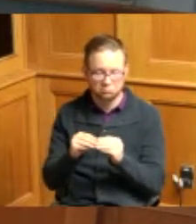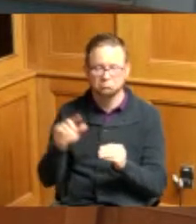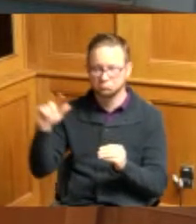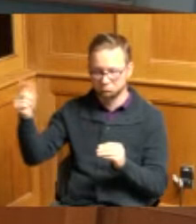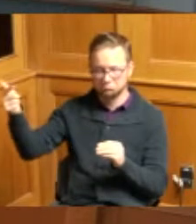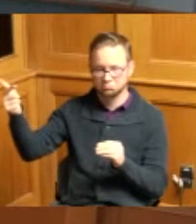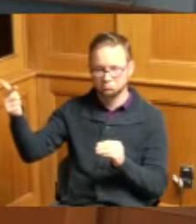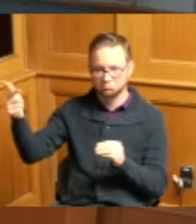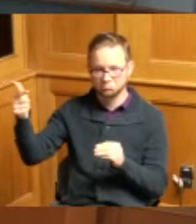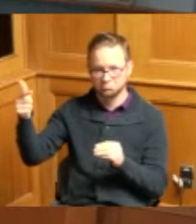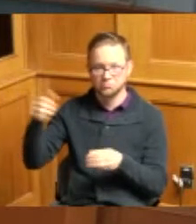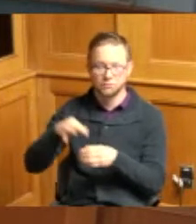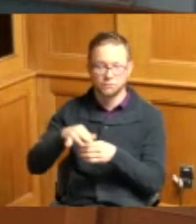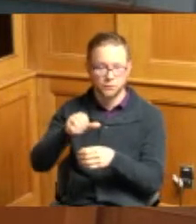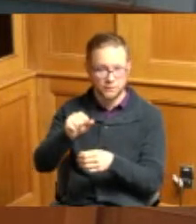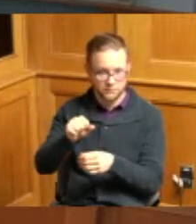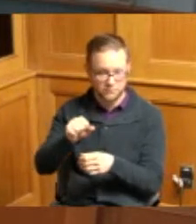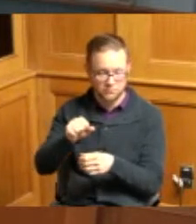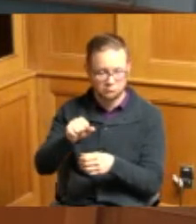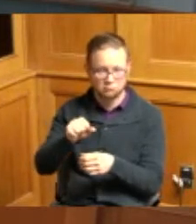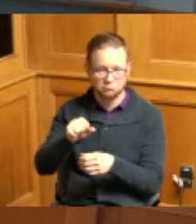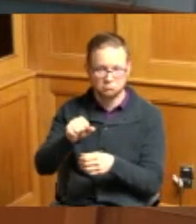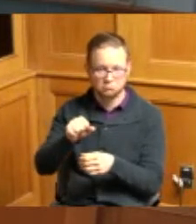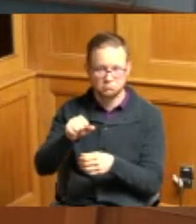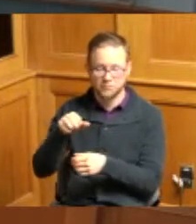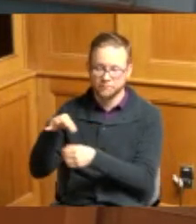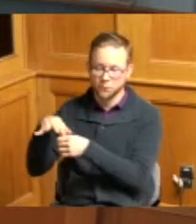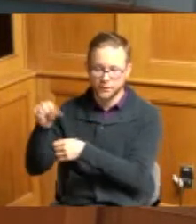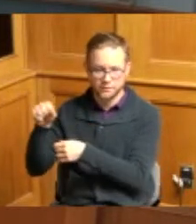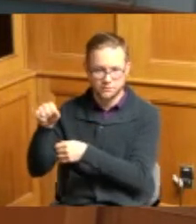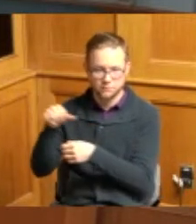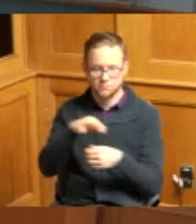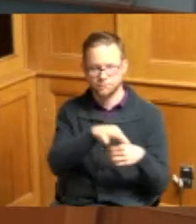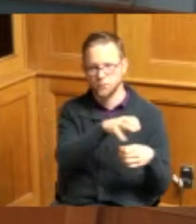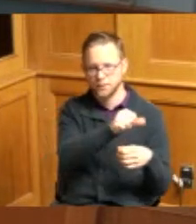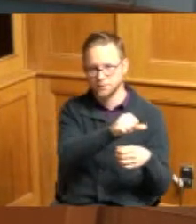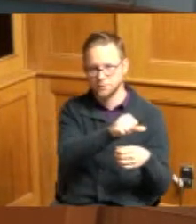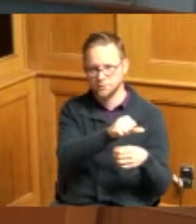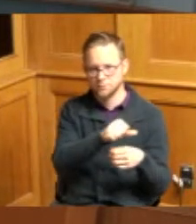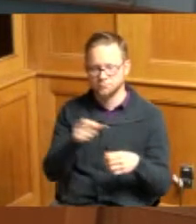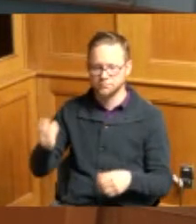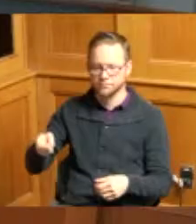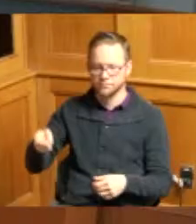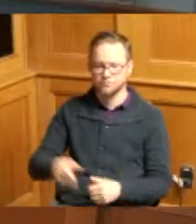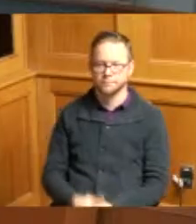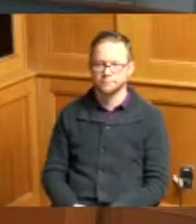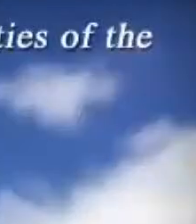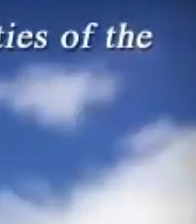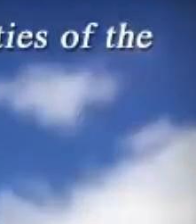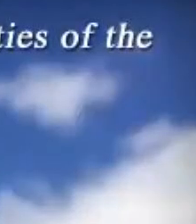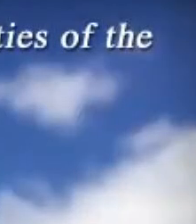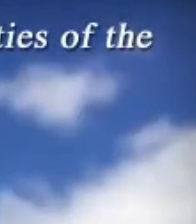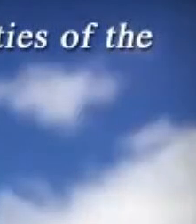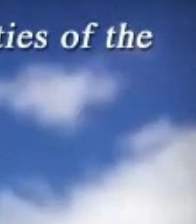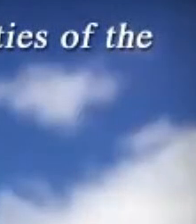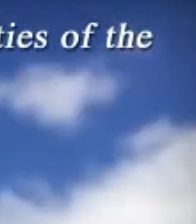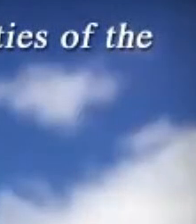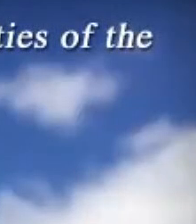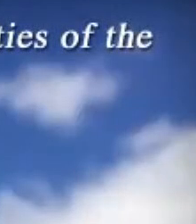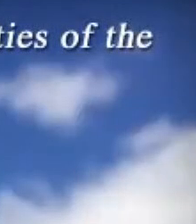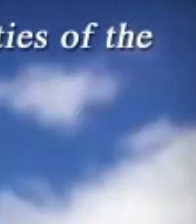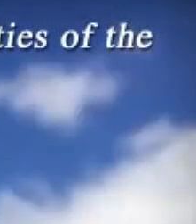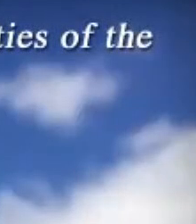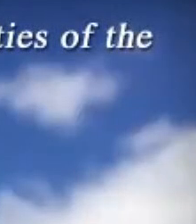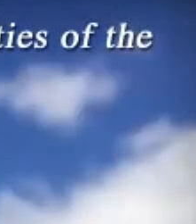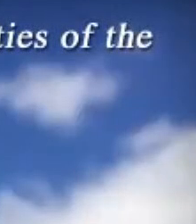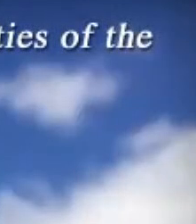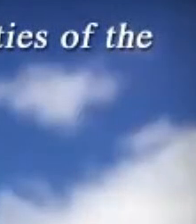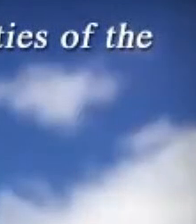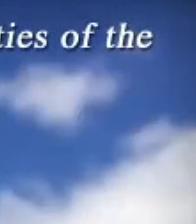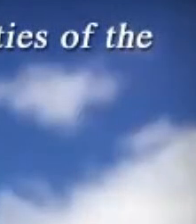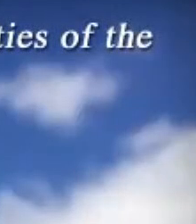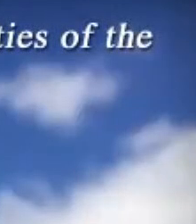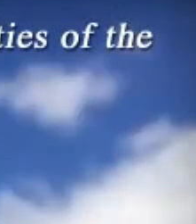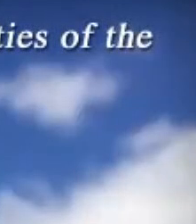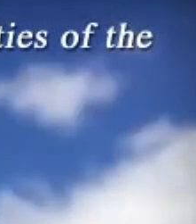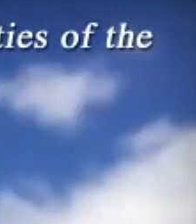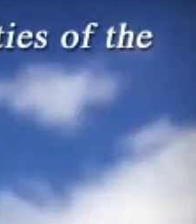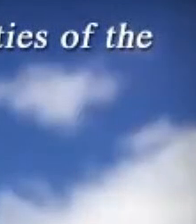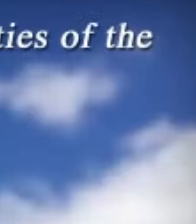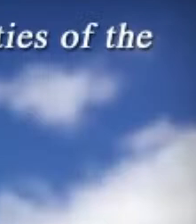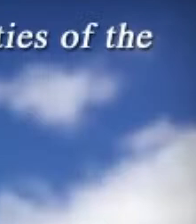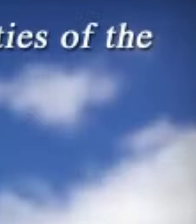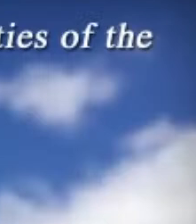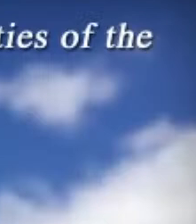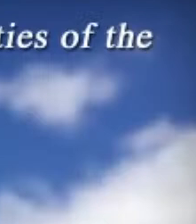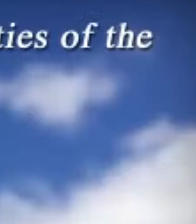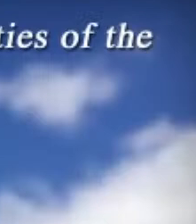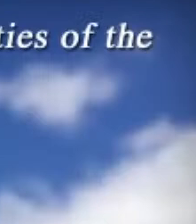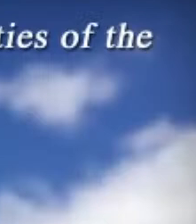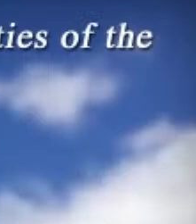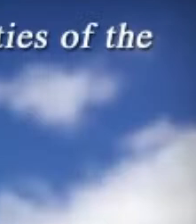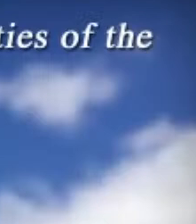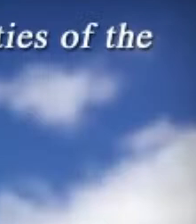Commissioner Summerow Dumas yes Commissioner Reece yes Commissioner Driehaus yes thank you